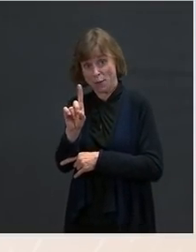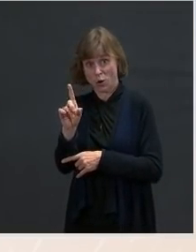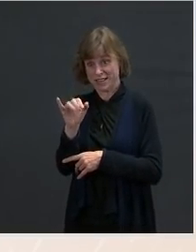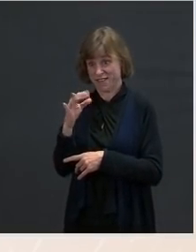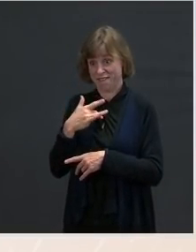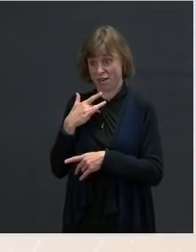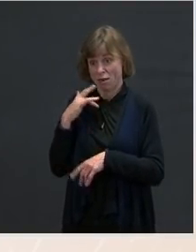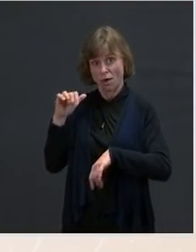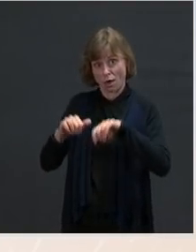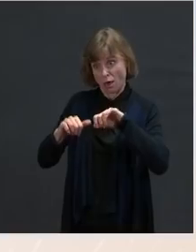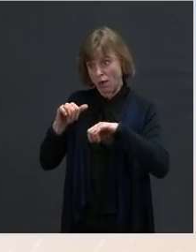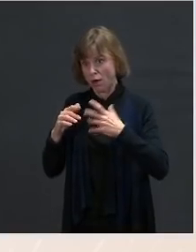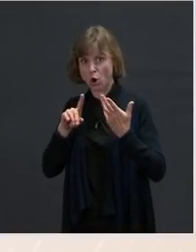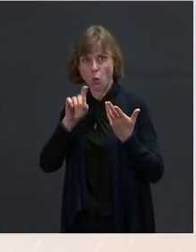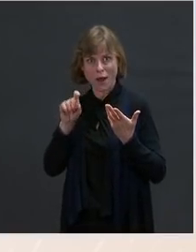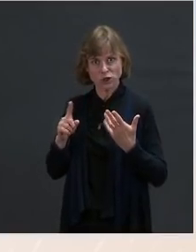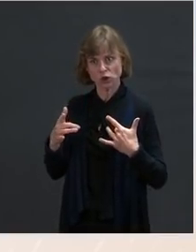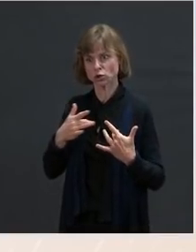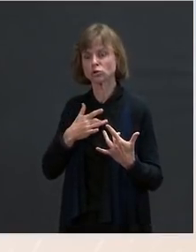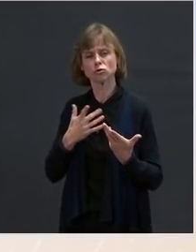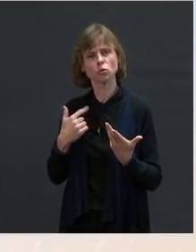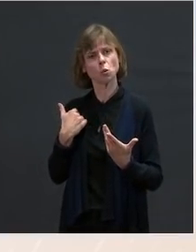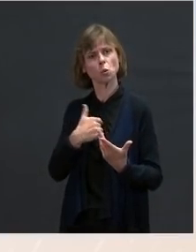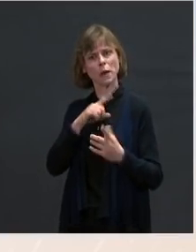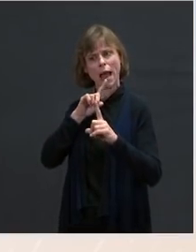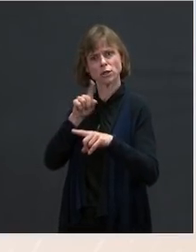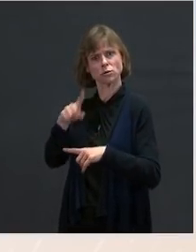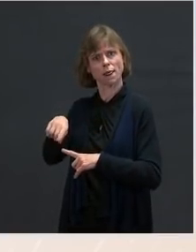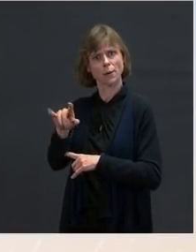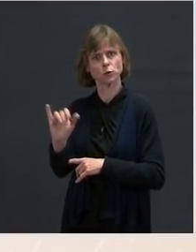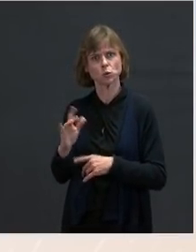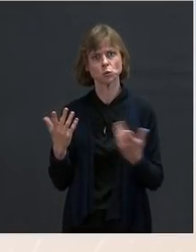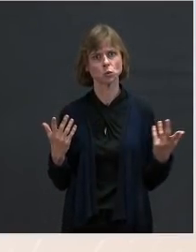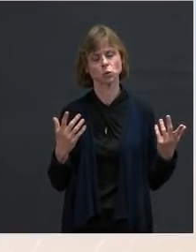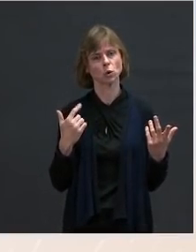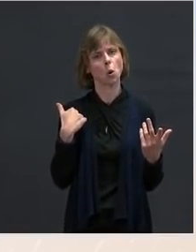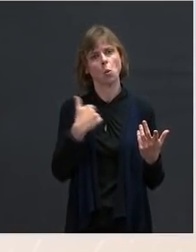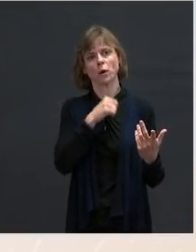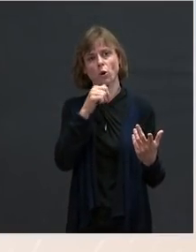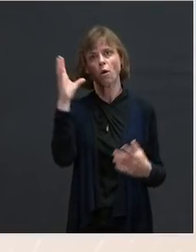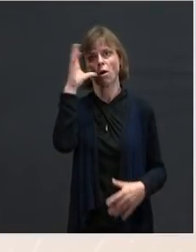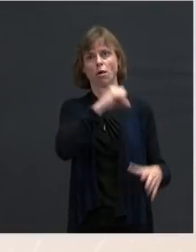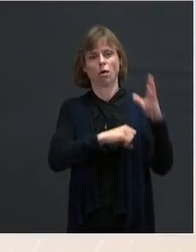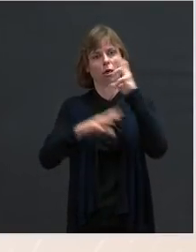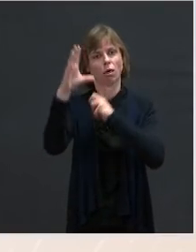who have any concerns, have their questions answered too. And we take nothing for granted in pushing forward with our nominees.